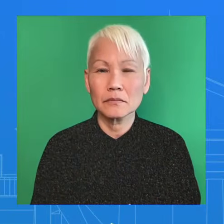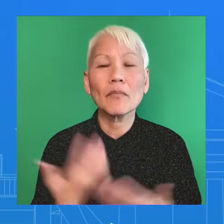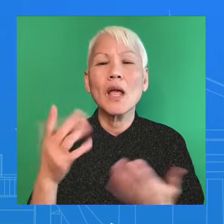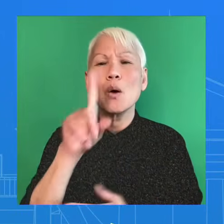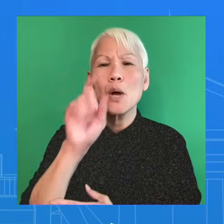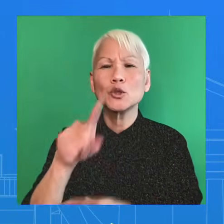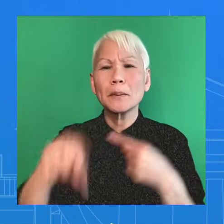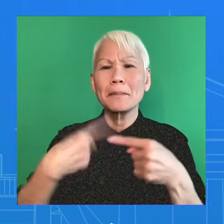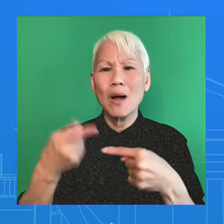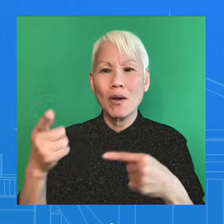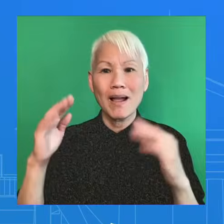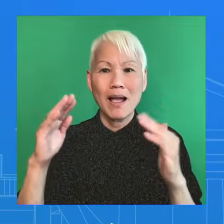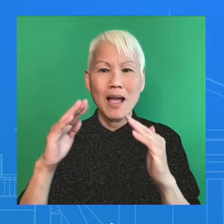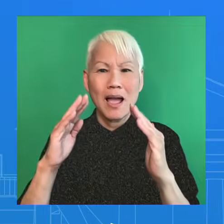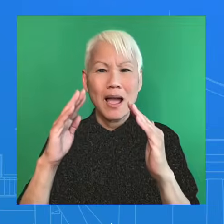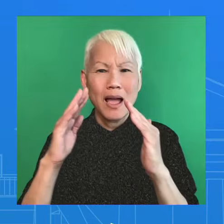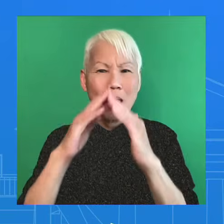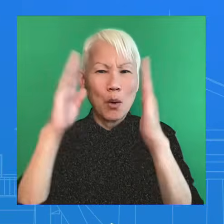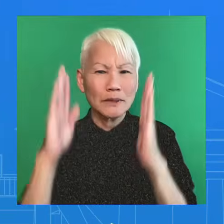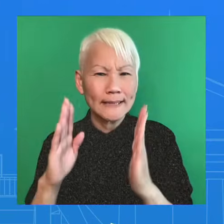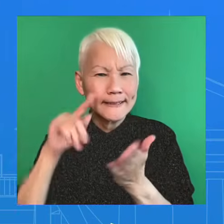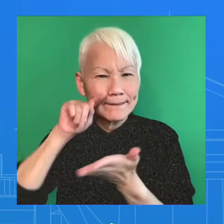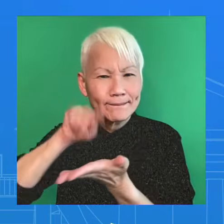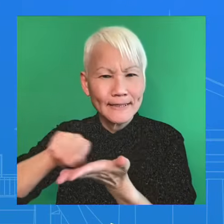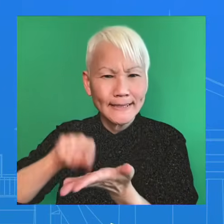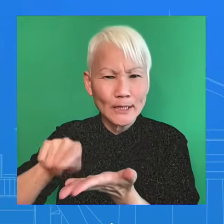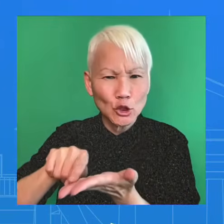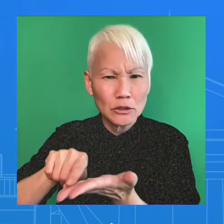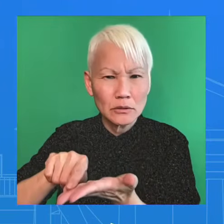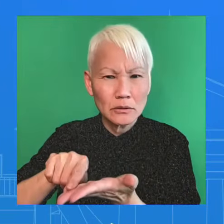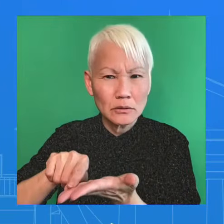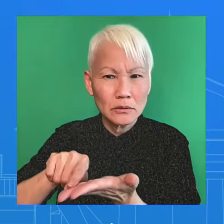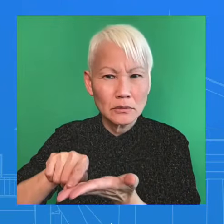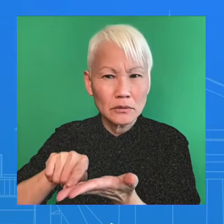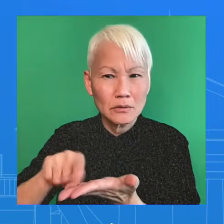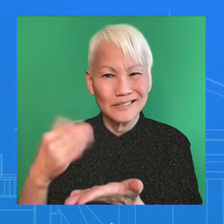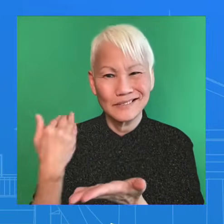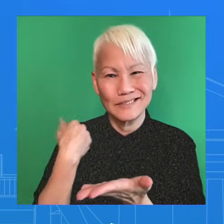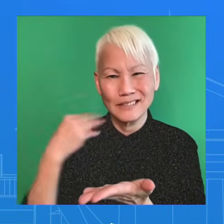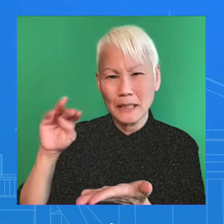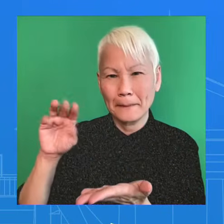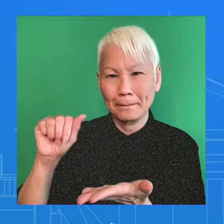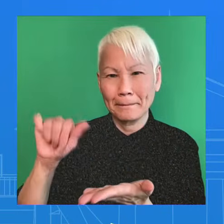As you know, on May 10th, they issued a report showing that the Biden family allegedly